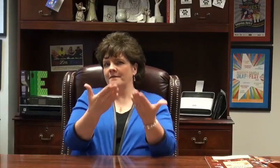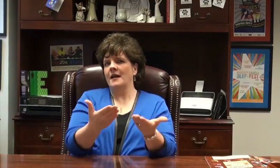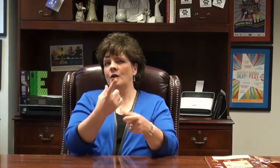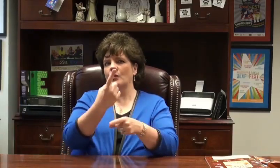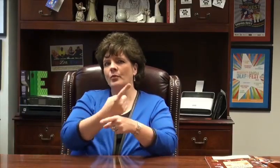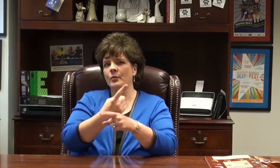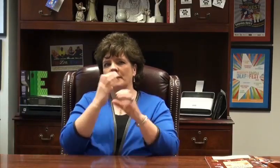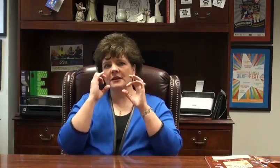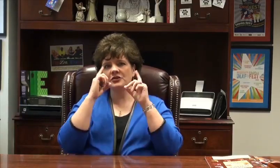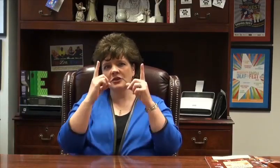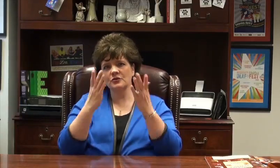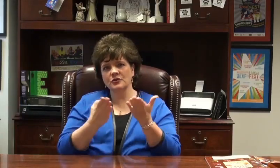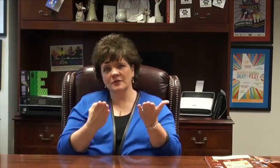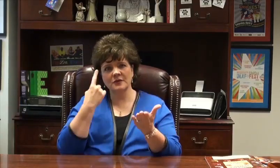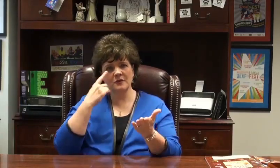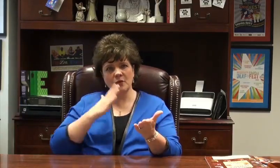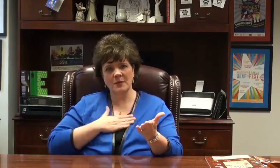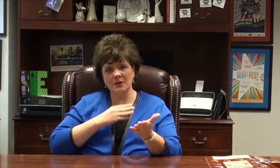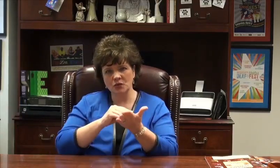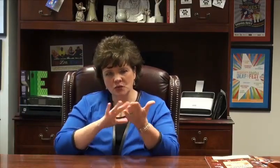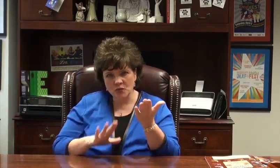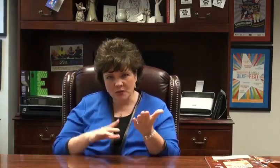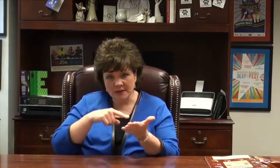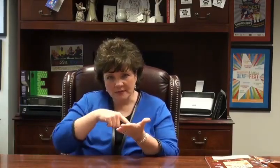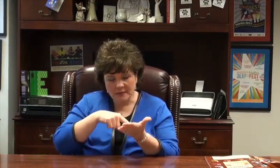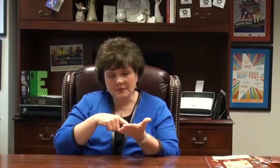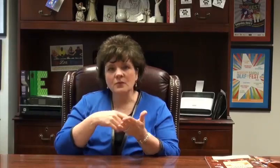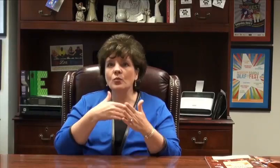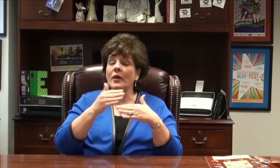how to provide appropriate educational services for my students.